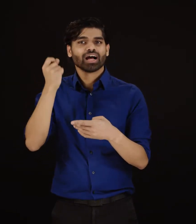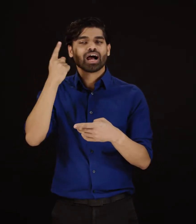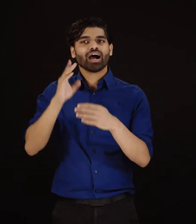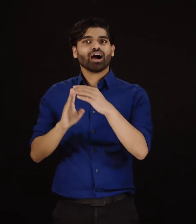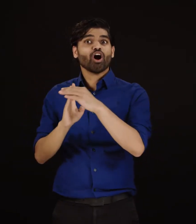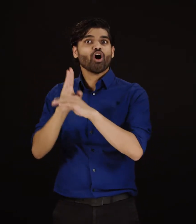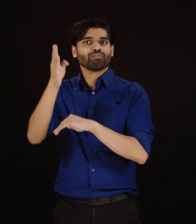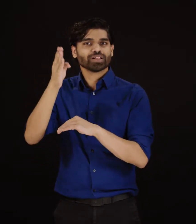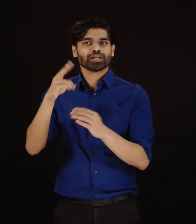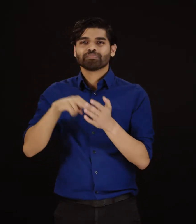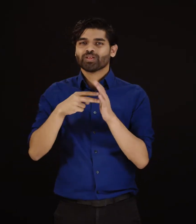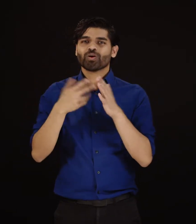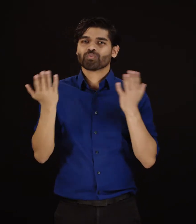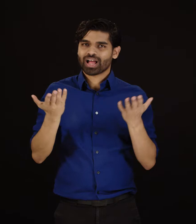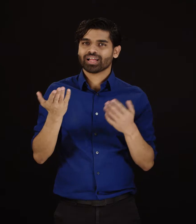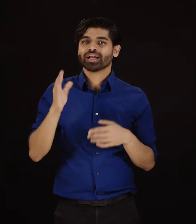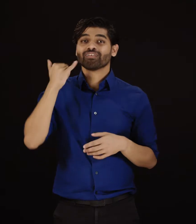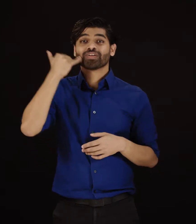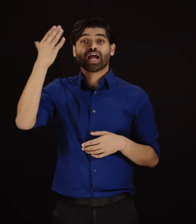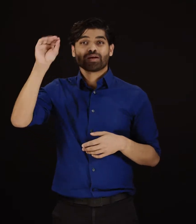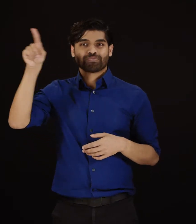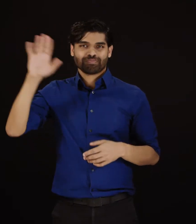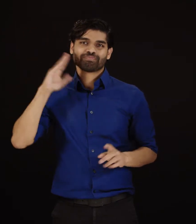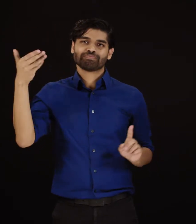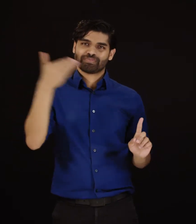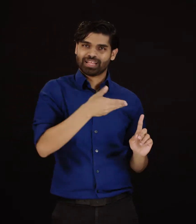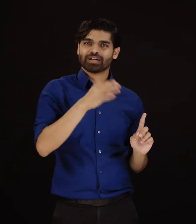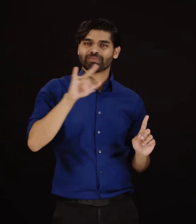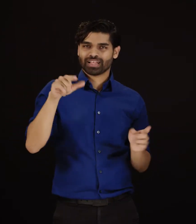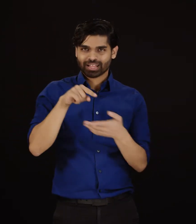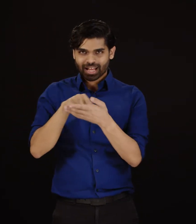as small as a specific metropolitan area.